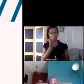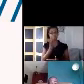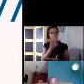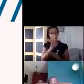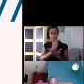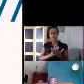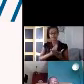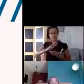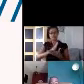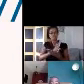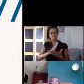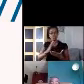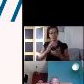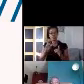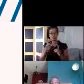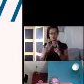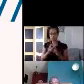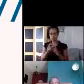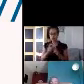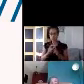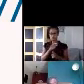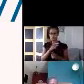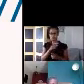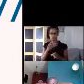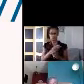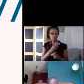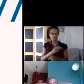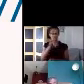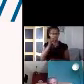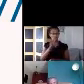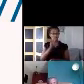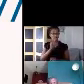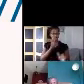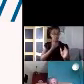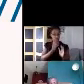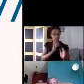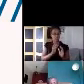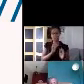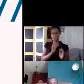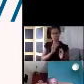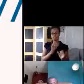that you use in your everyday conversation, but we still want to make sure that part of